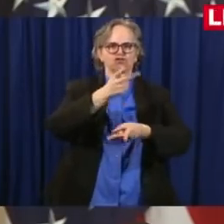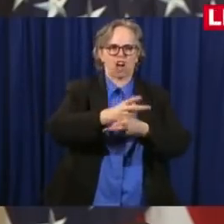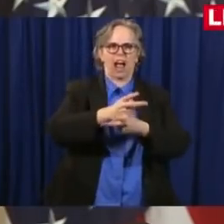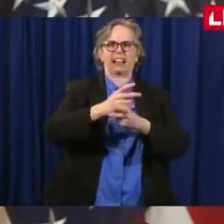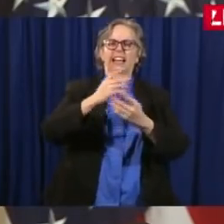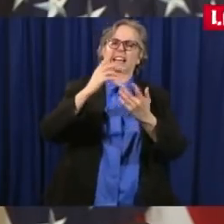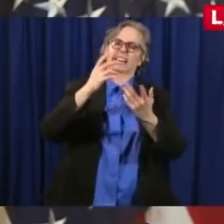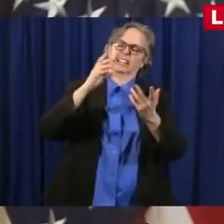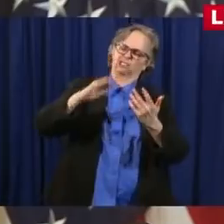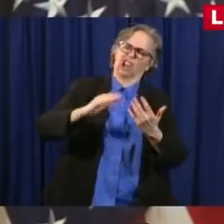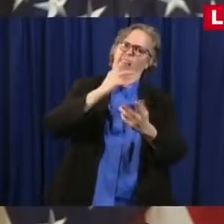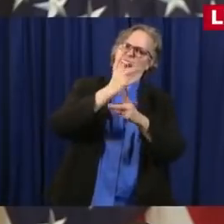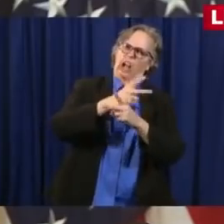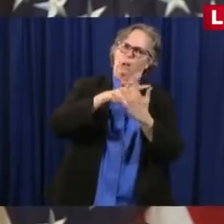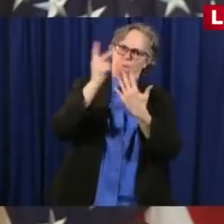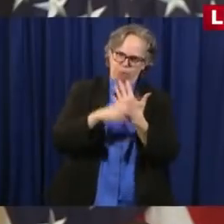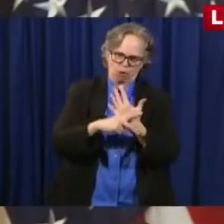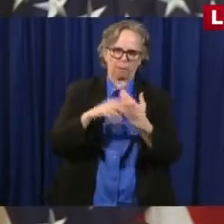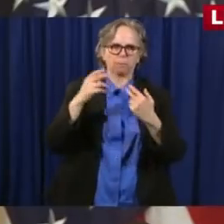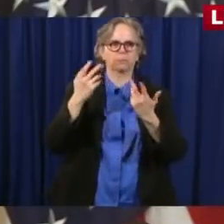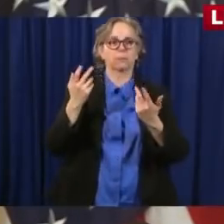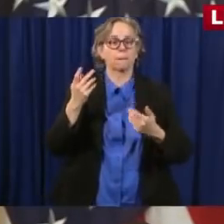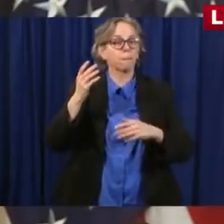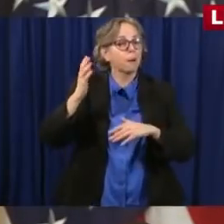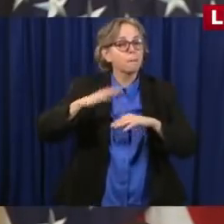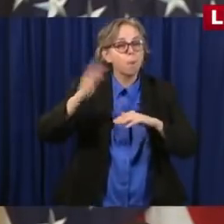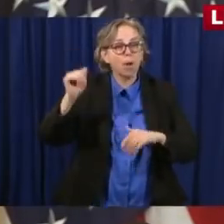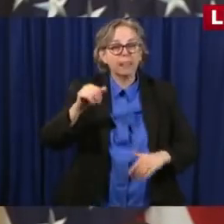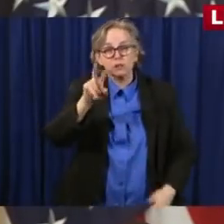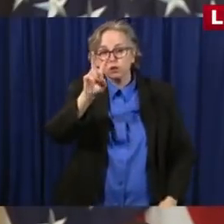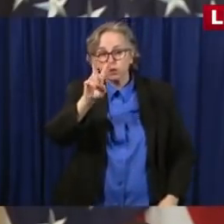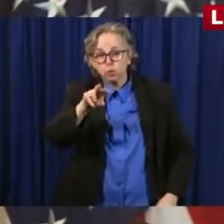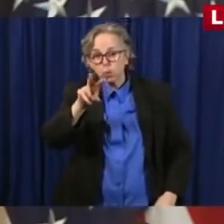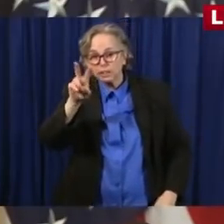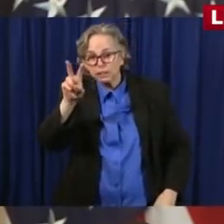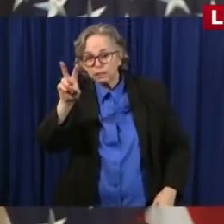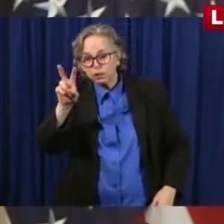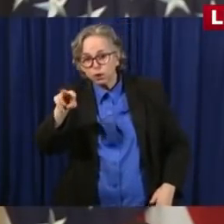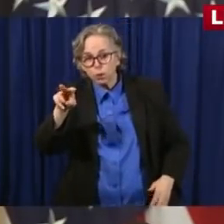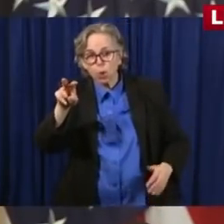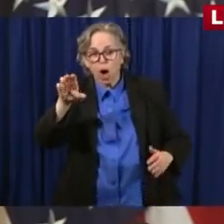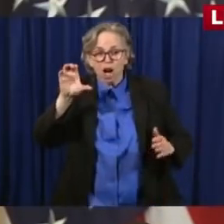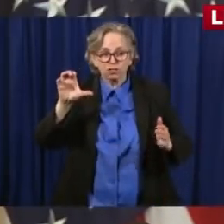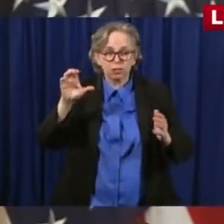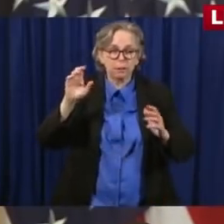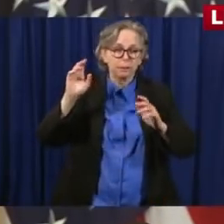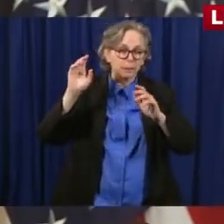WE ARE MANAGING THE PROGRAM THE GOVERNOR ANNOUNCED IN MARCH.